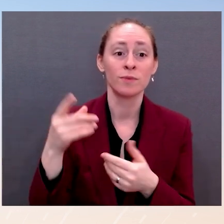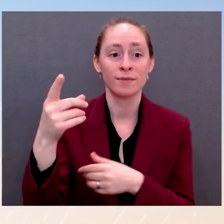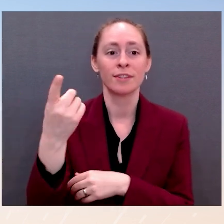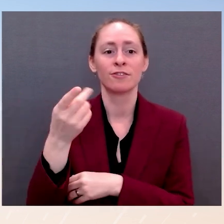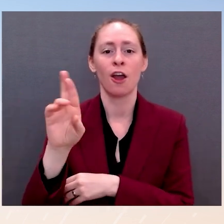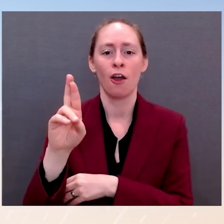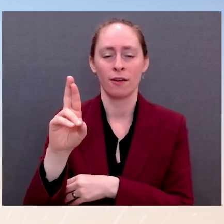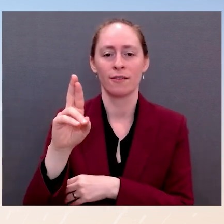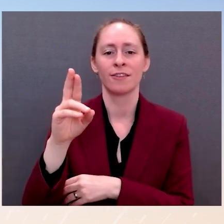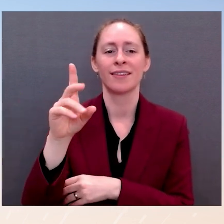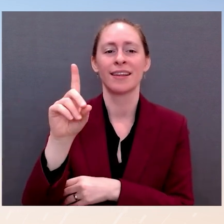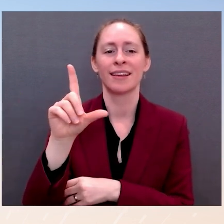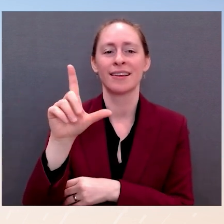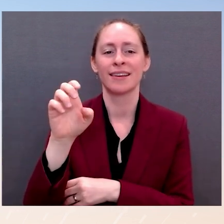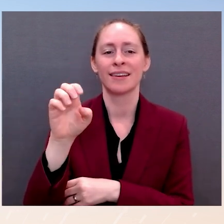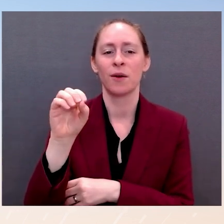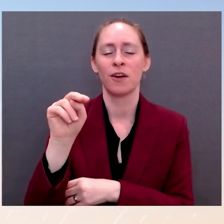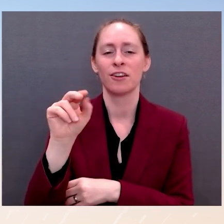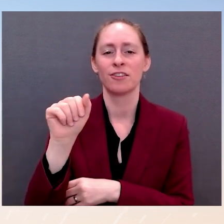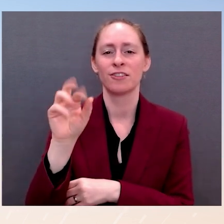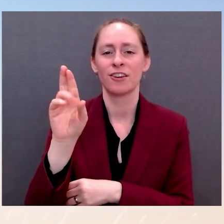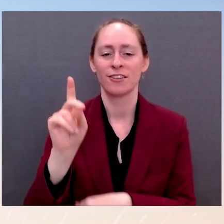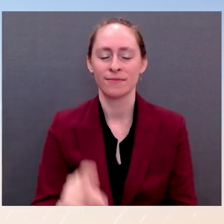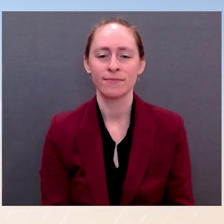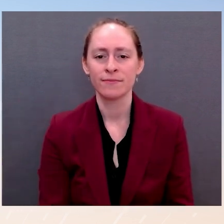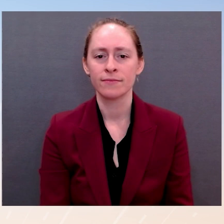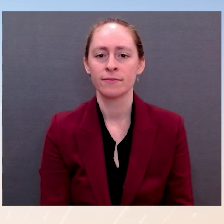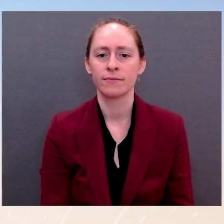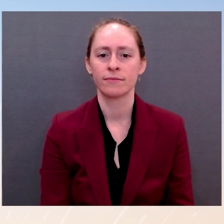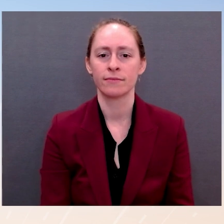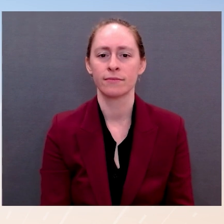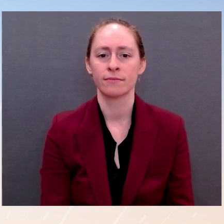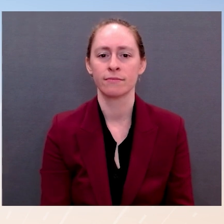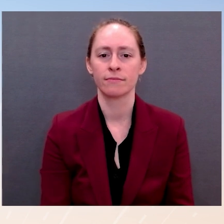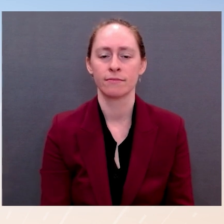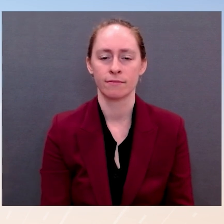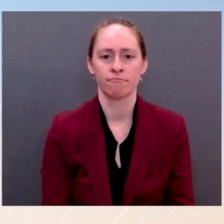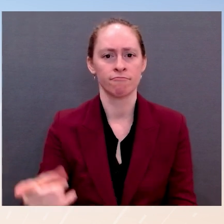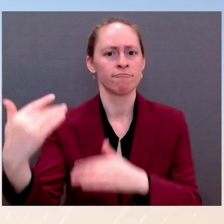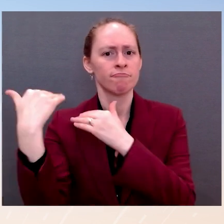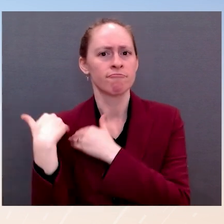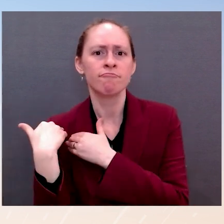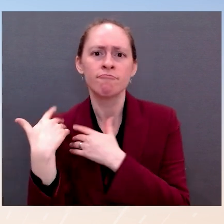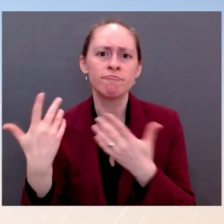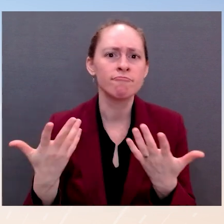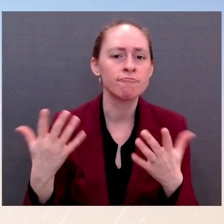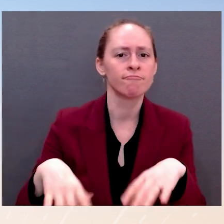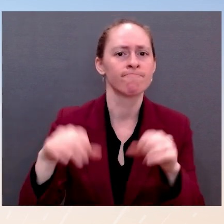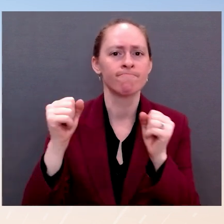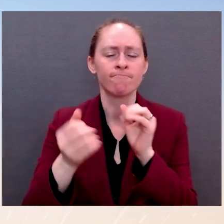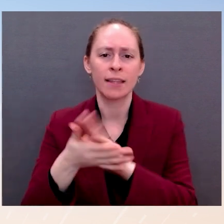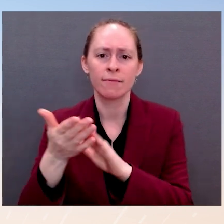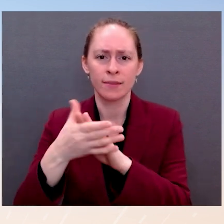Dr. Leonard is the President of the Lynx Inc. and vice chair of the American Cancer Society Cancer Action Network Board.